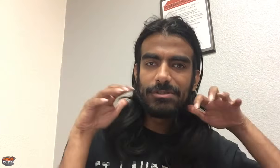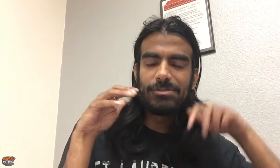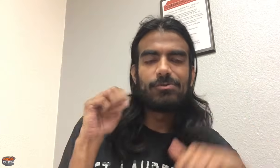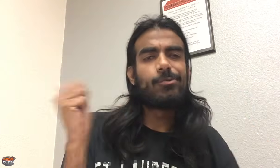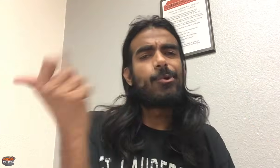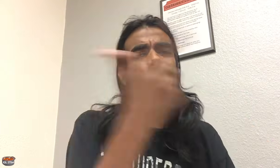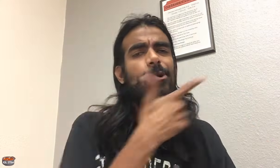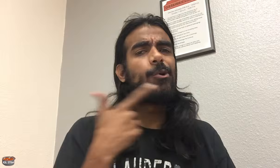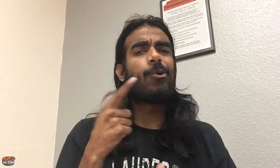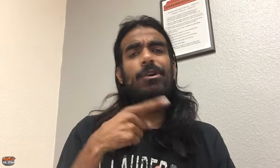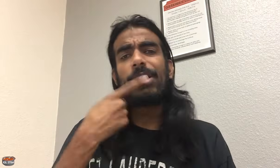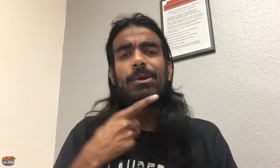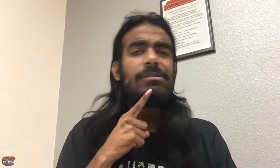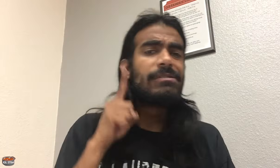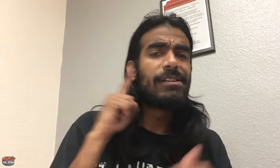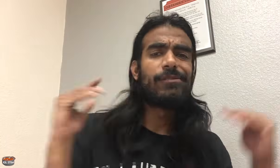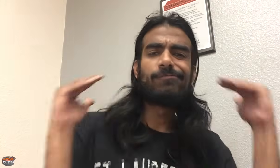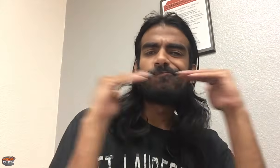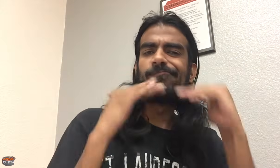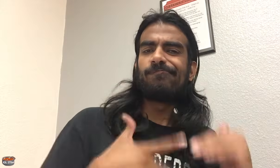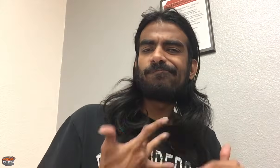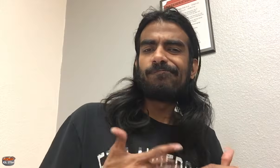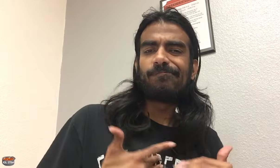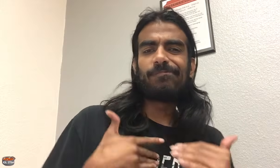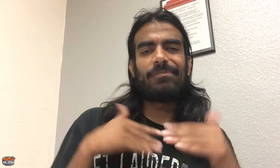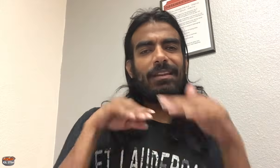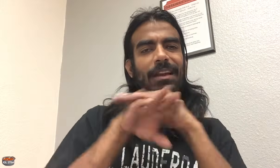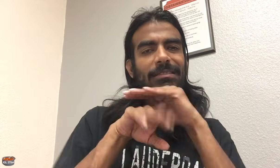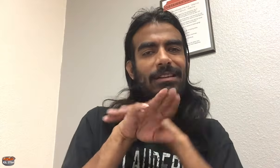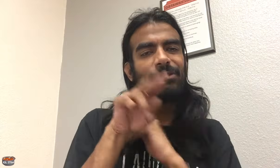and for Deaf audiences. It didn't matter if you could hear or not.